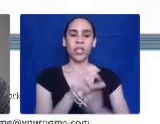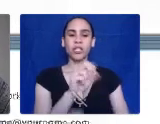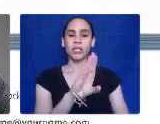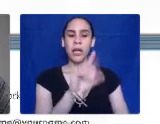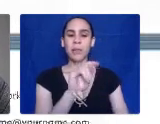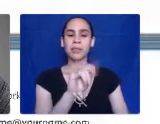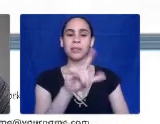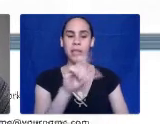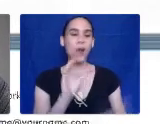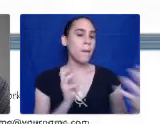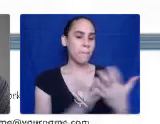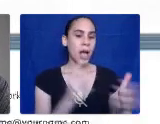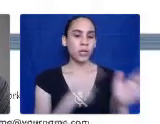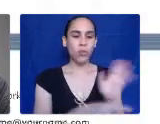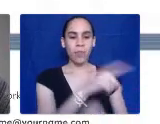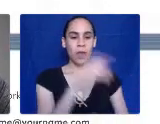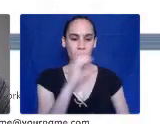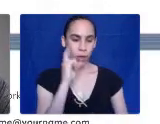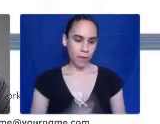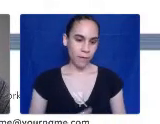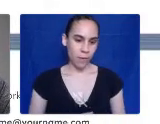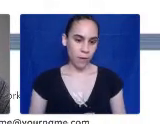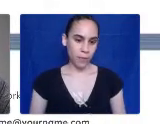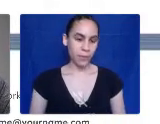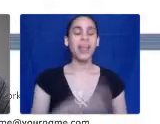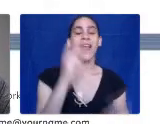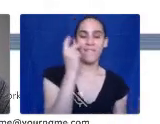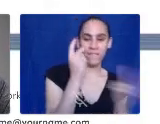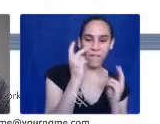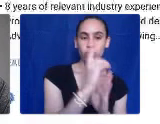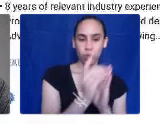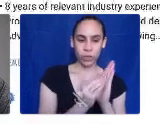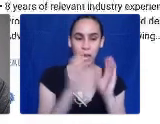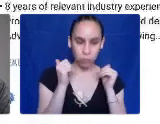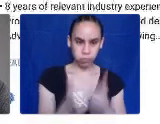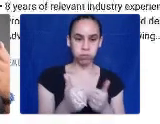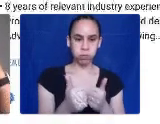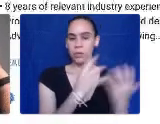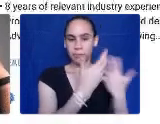to match that right visual design great so that gets all that set up now go read this and